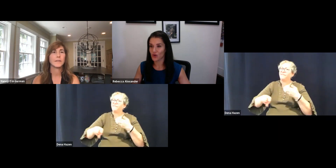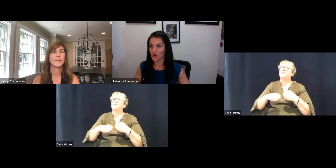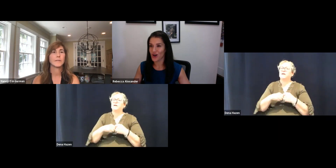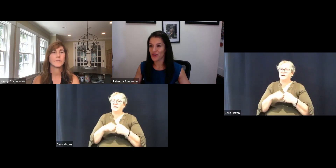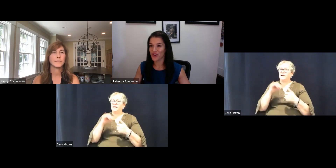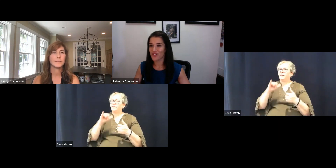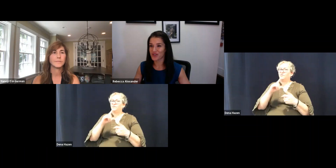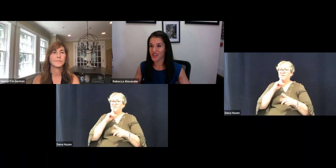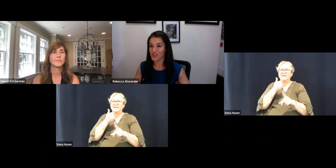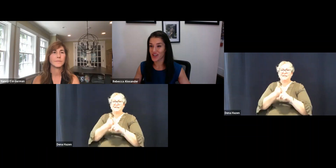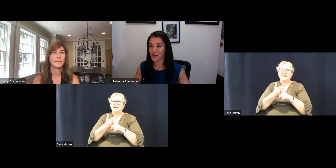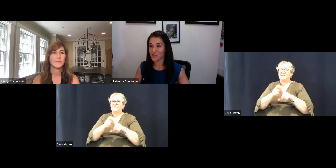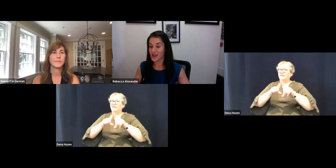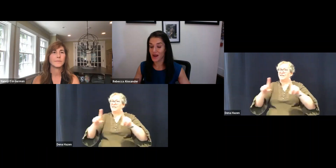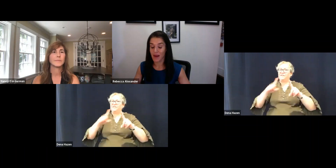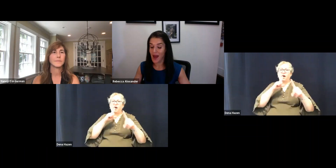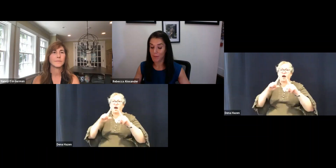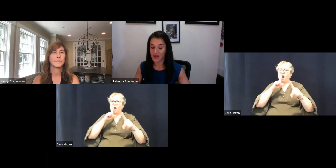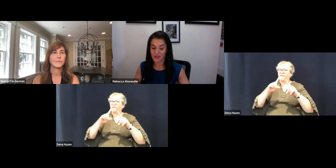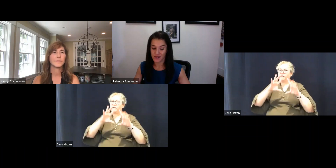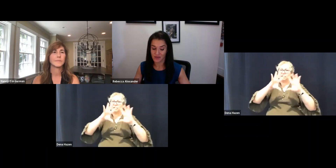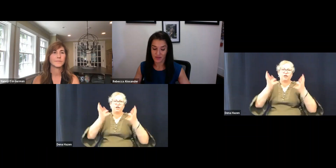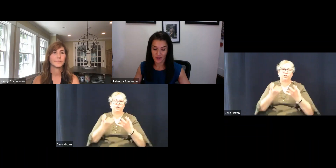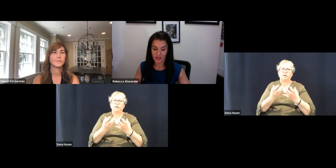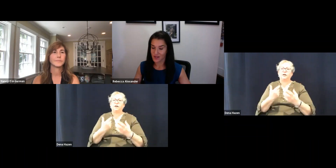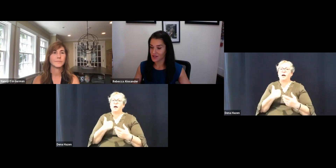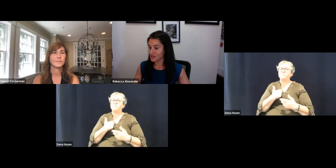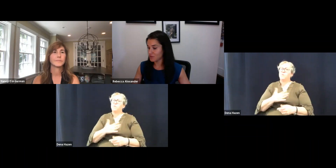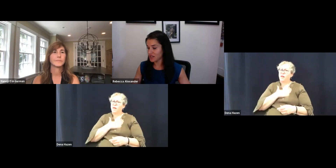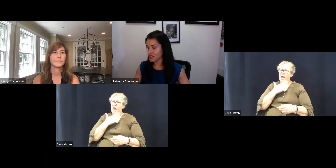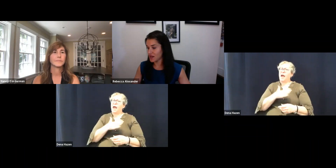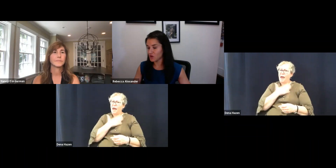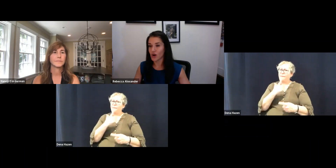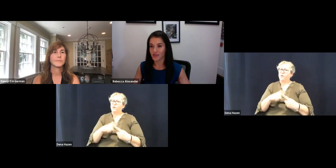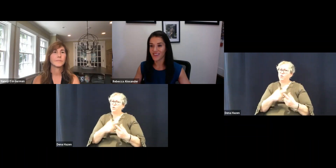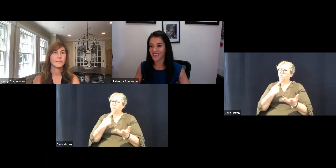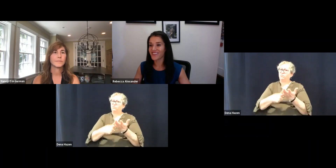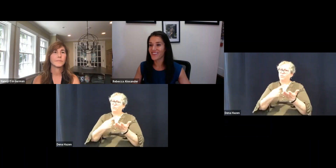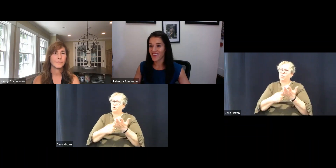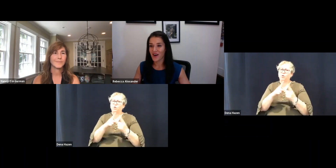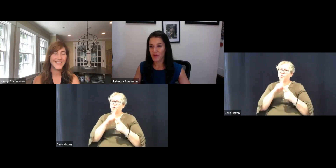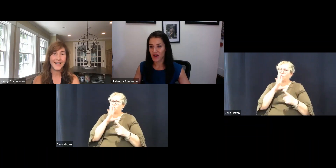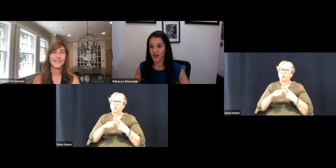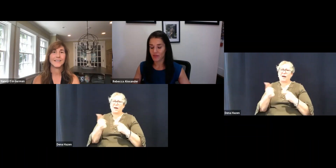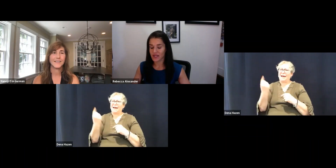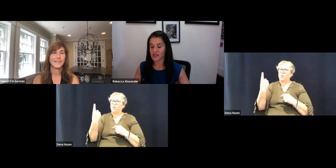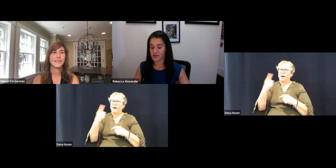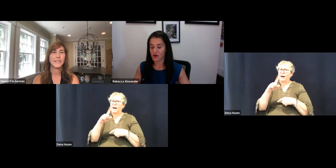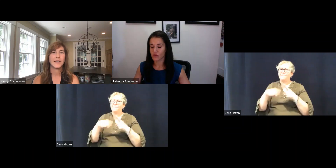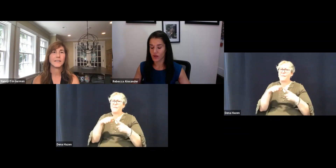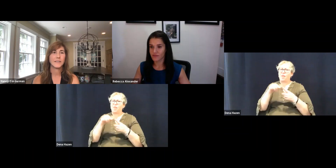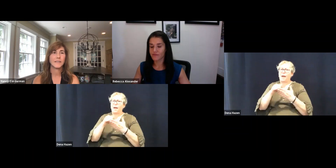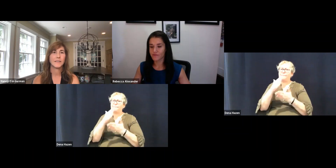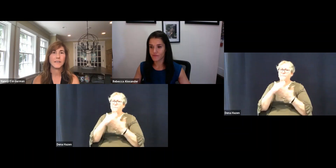a whole other conversation, and it is, and I'm happy to speak to anyone about that, because it's a hard one.